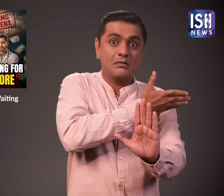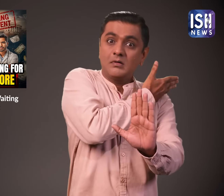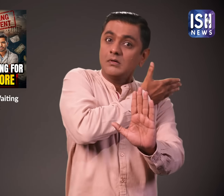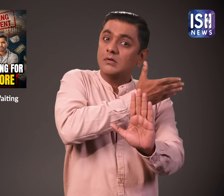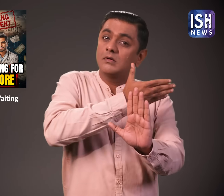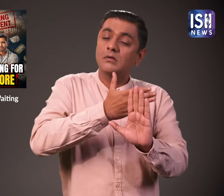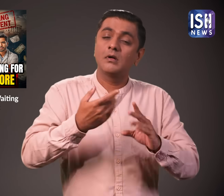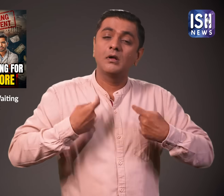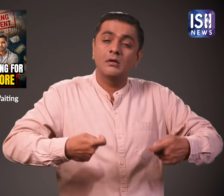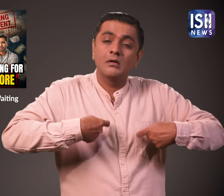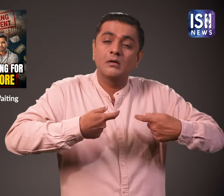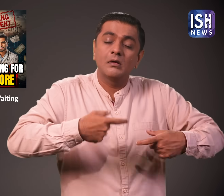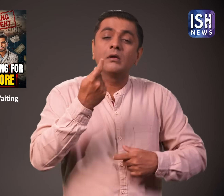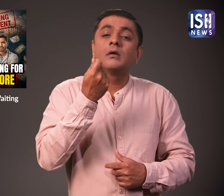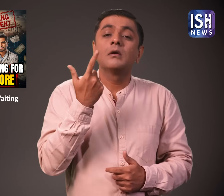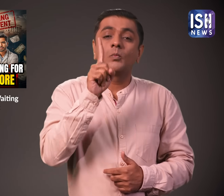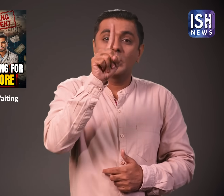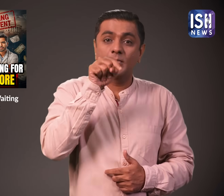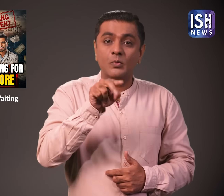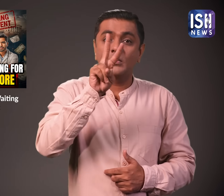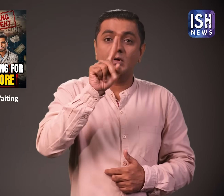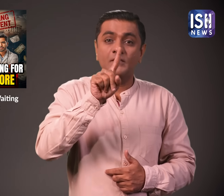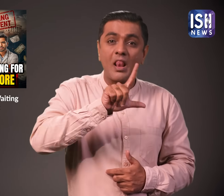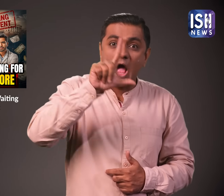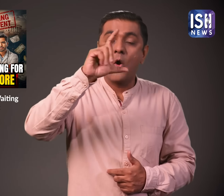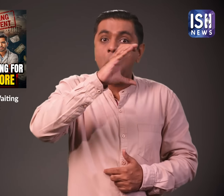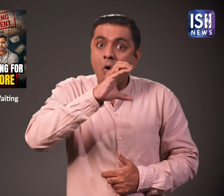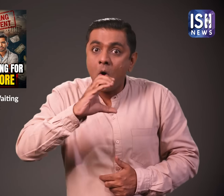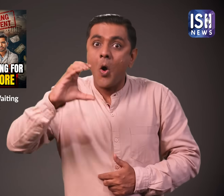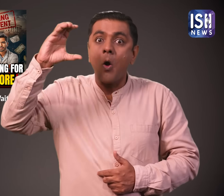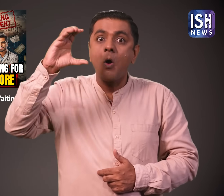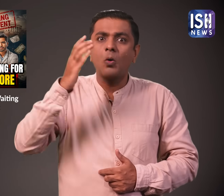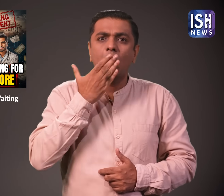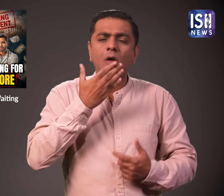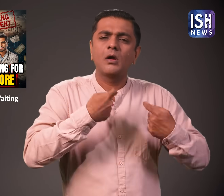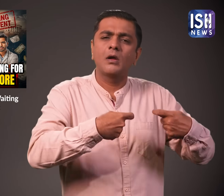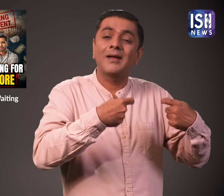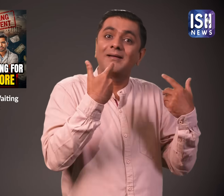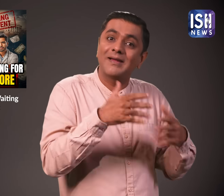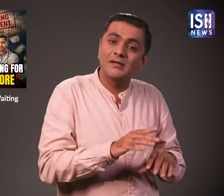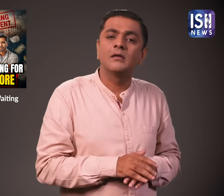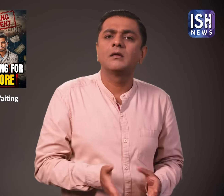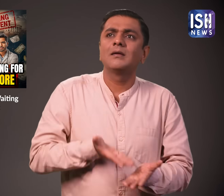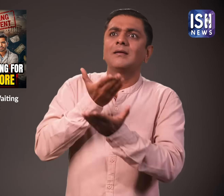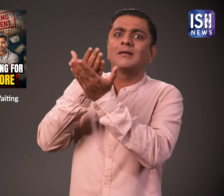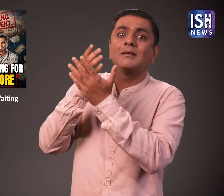Private hospitals have billed ₹1.21 lakh crore which they submitted to the Indian government.